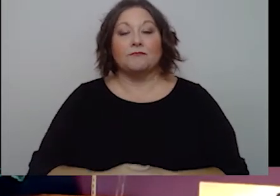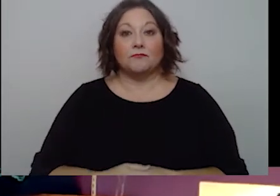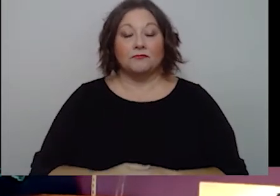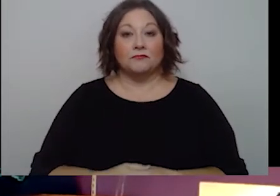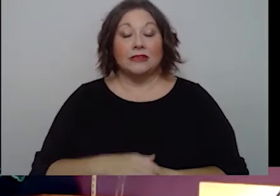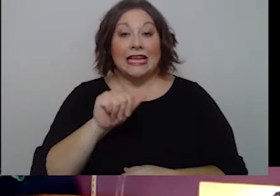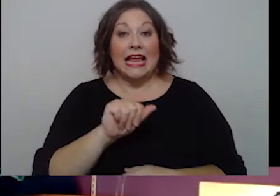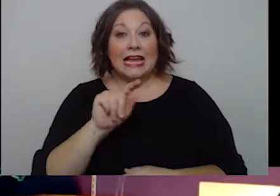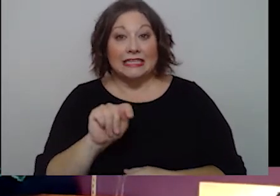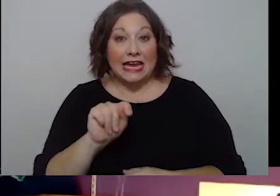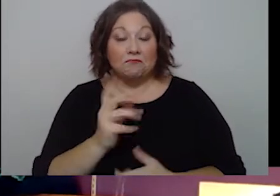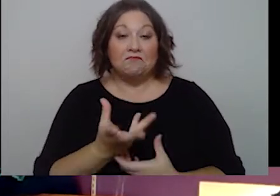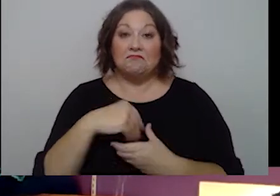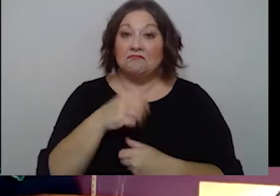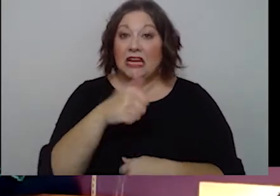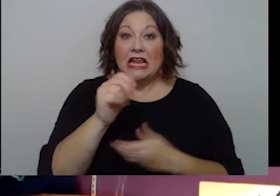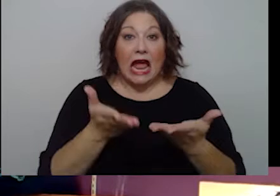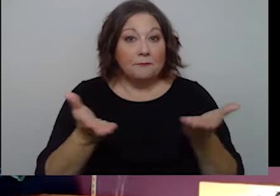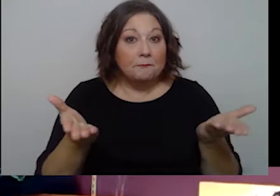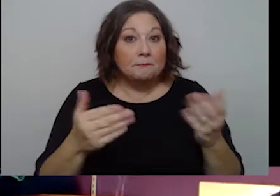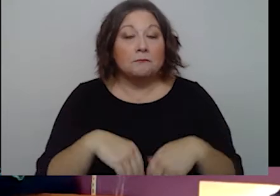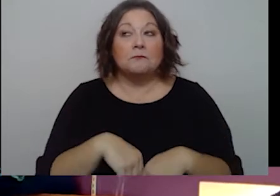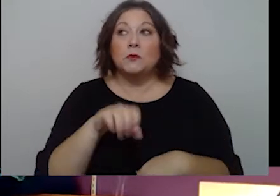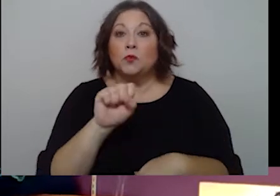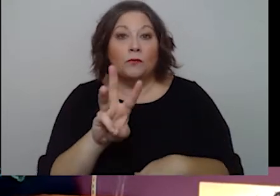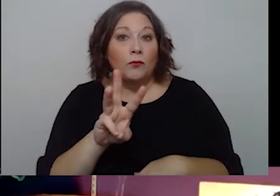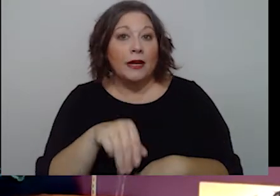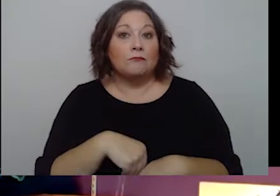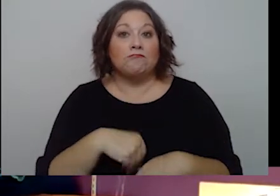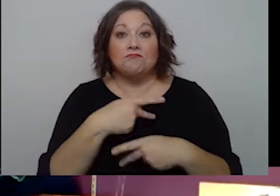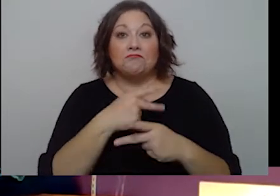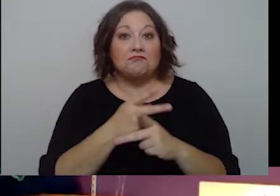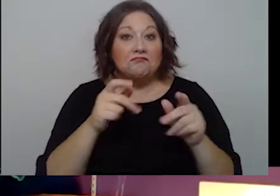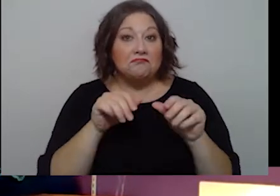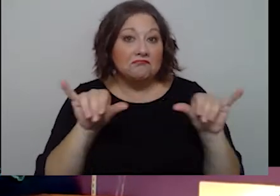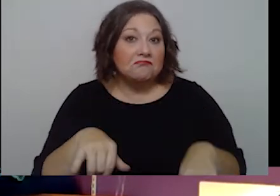AT includes any item, software, or product system